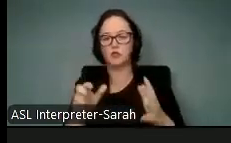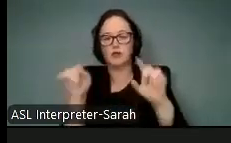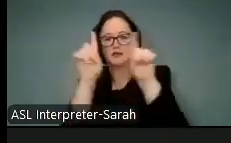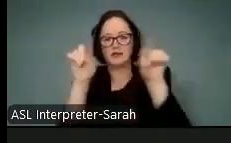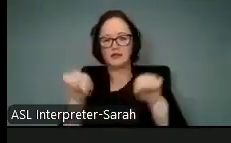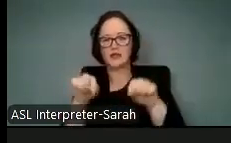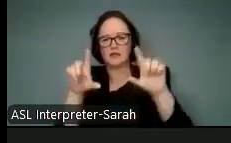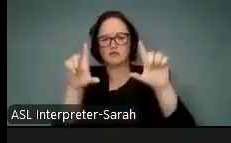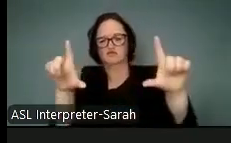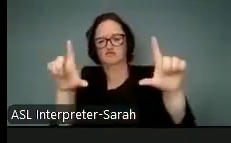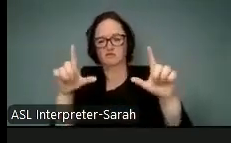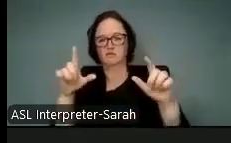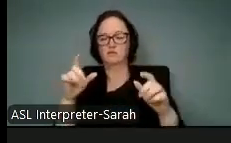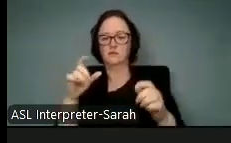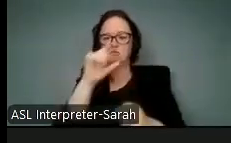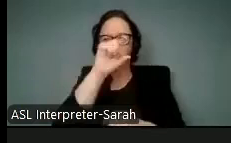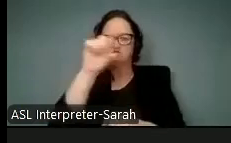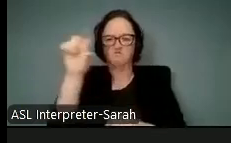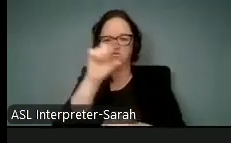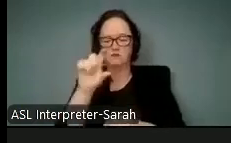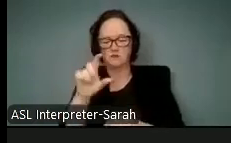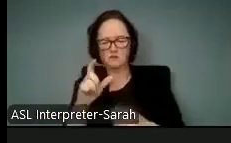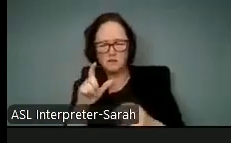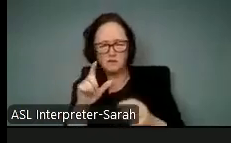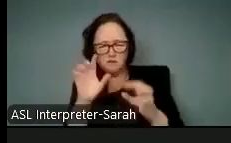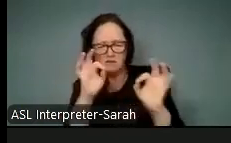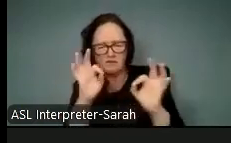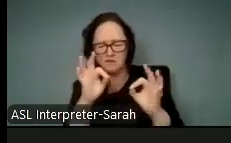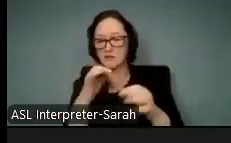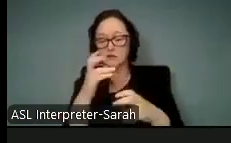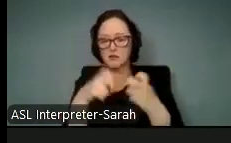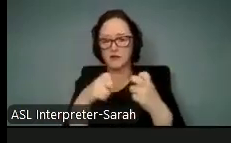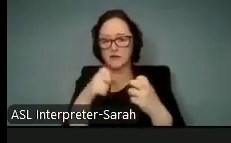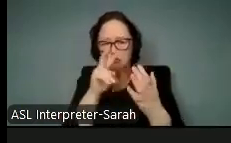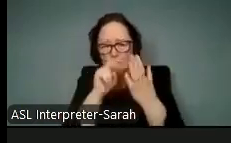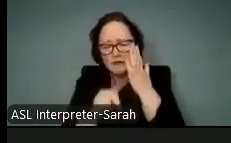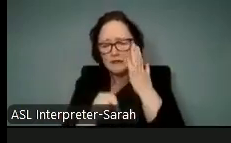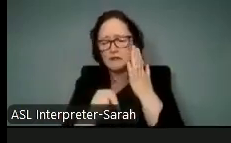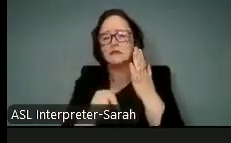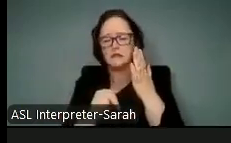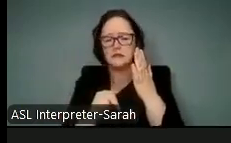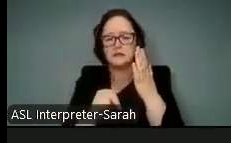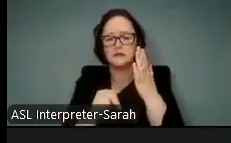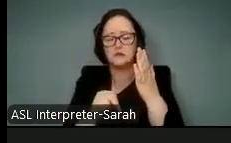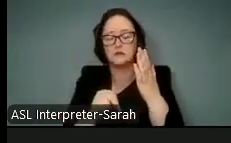we want to be considerate of people who might have cognitive disabilities that make it hard to read text, who need more spacing